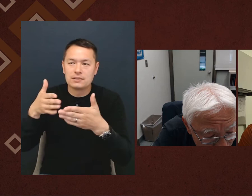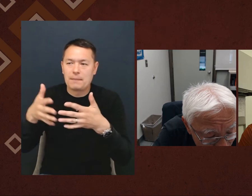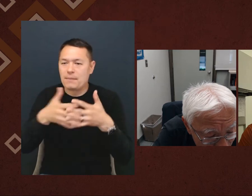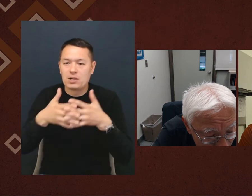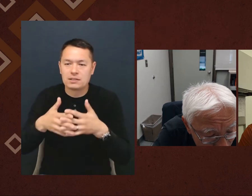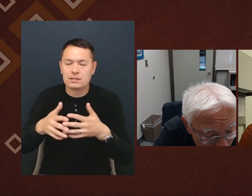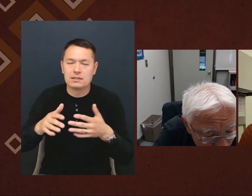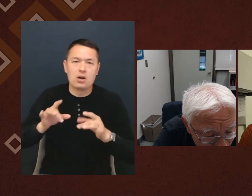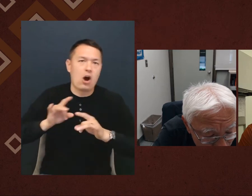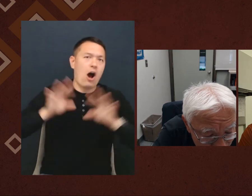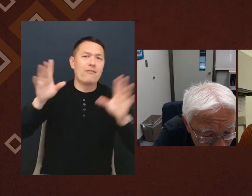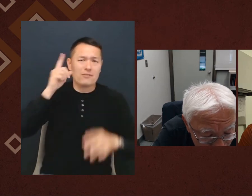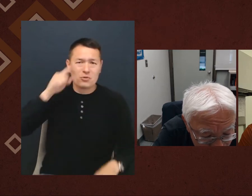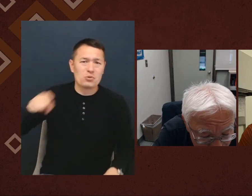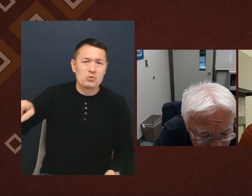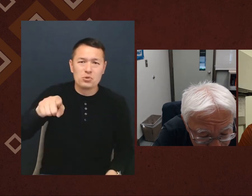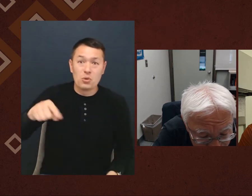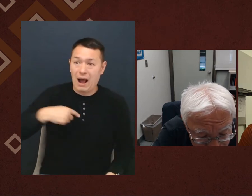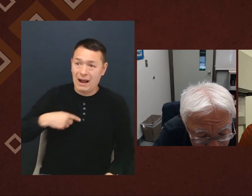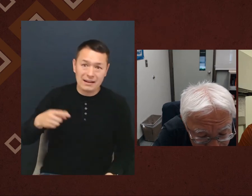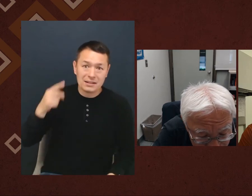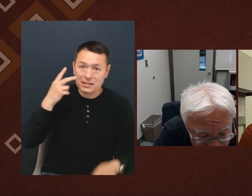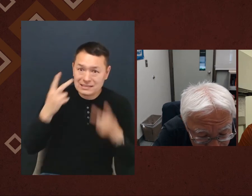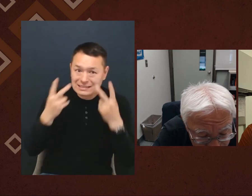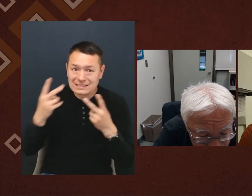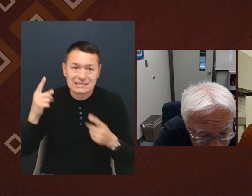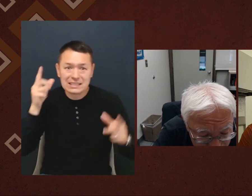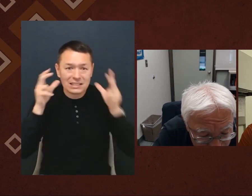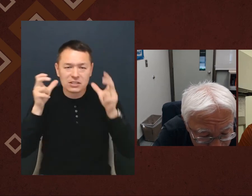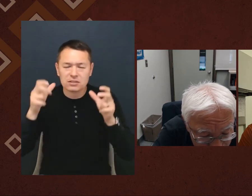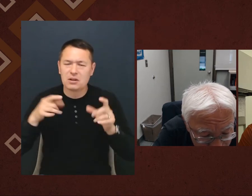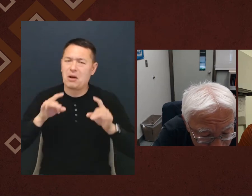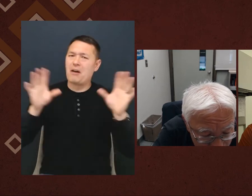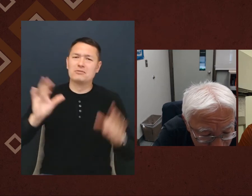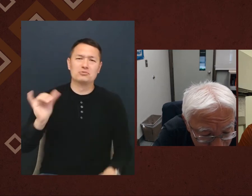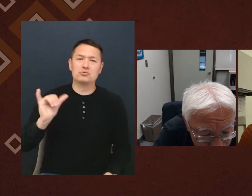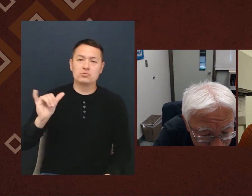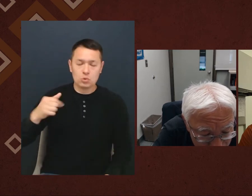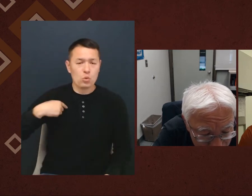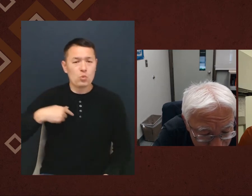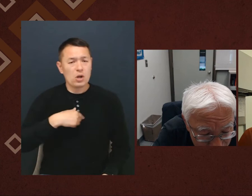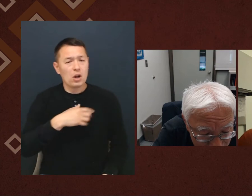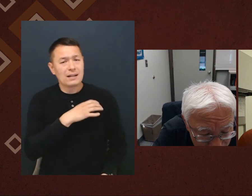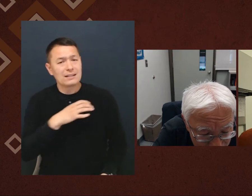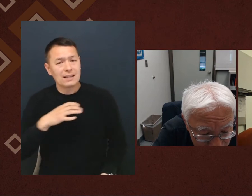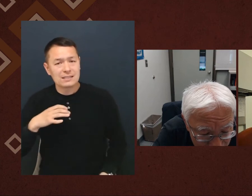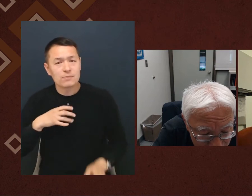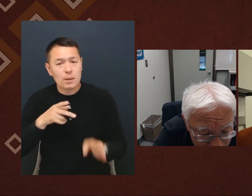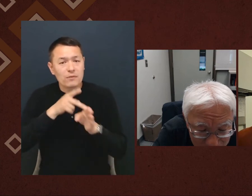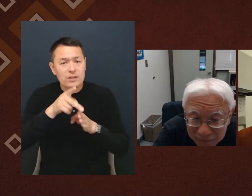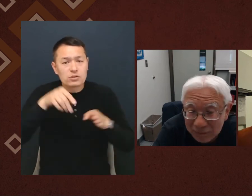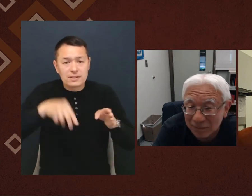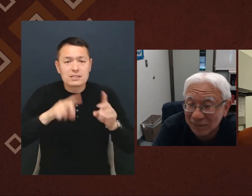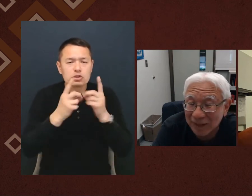It's horrifying to me as well. What can we do as classified professionals in the district to help?